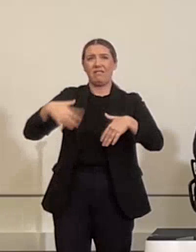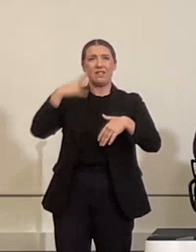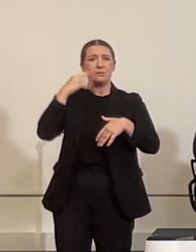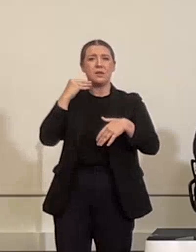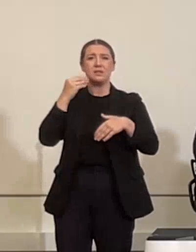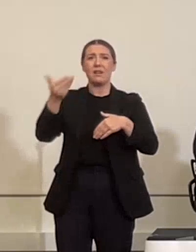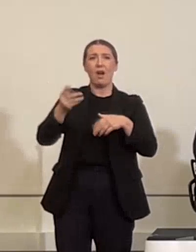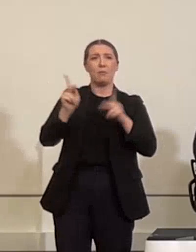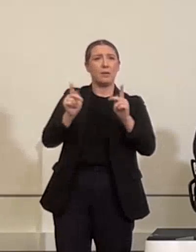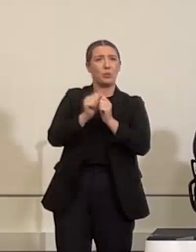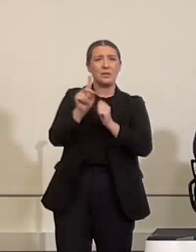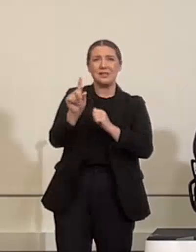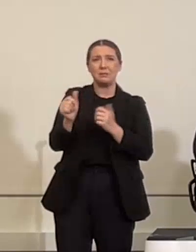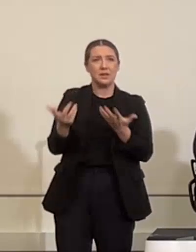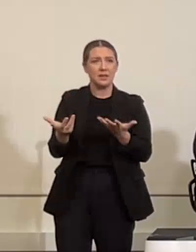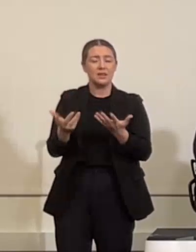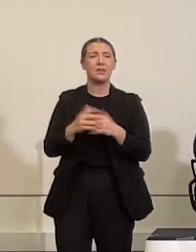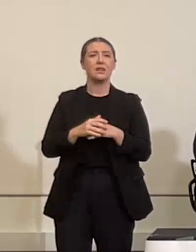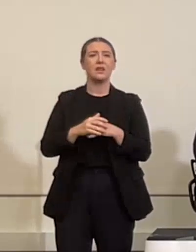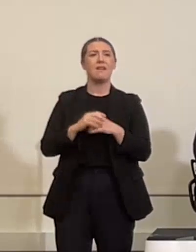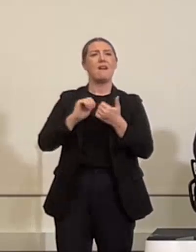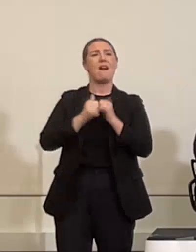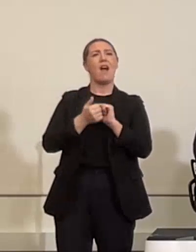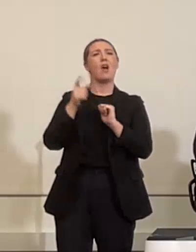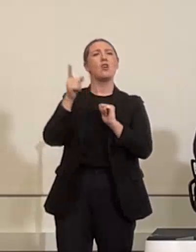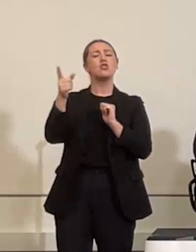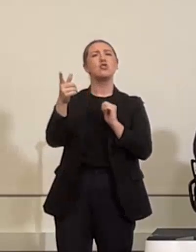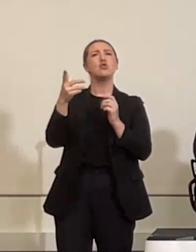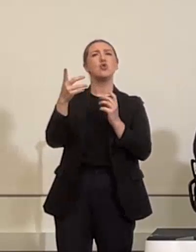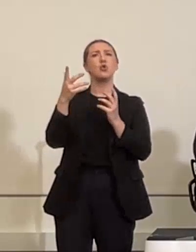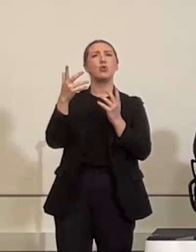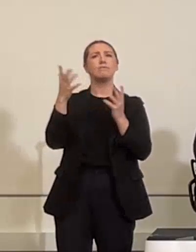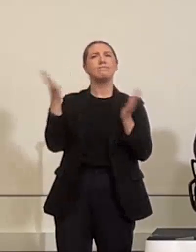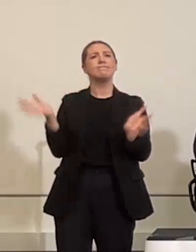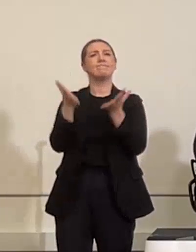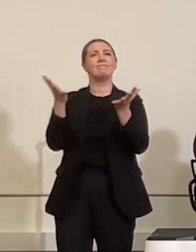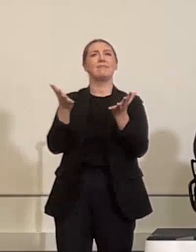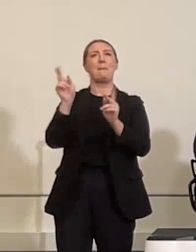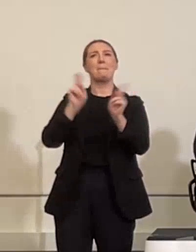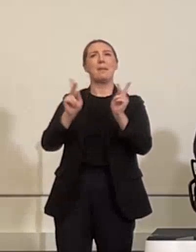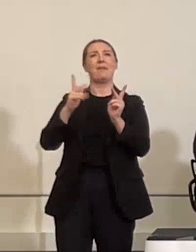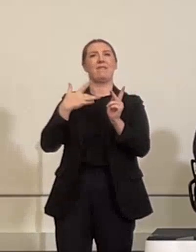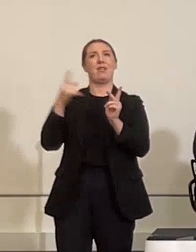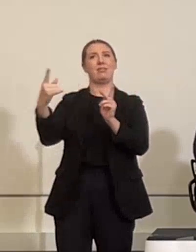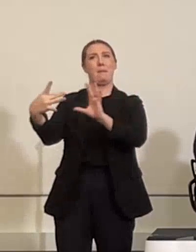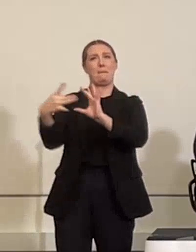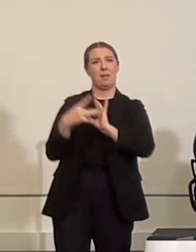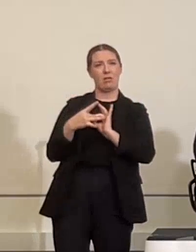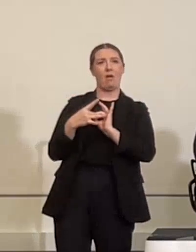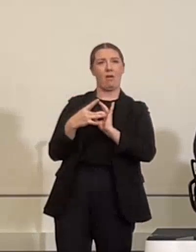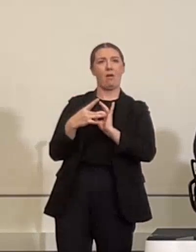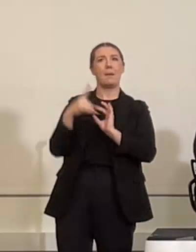accessibilities and creating that sense of belonging when they come in the door. Day one, because the interview process was inclusive and made